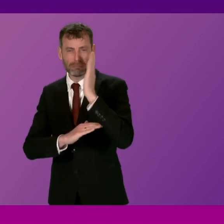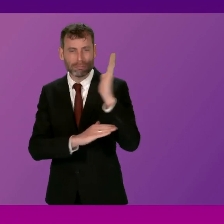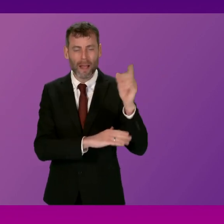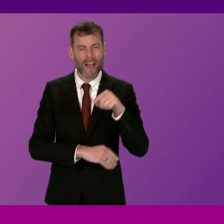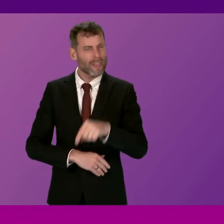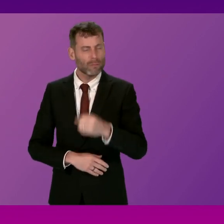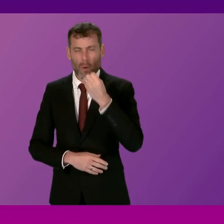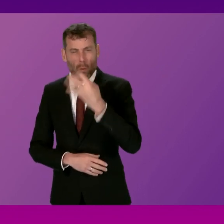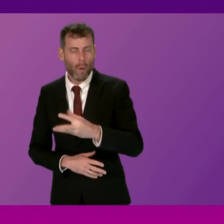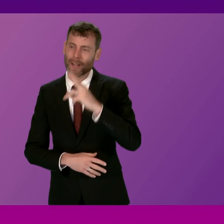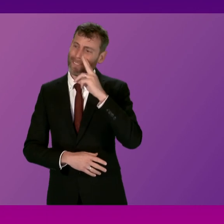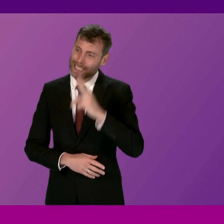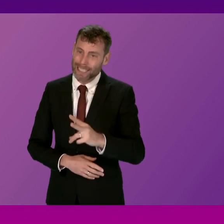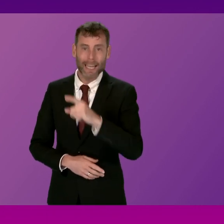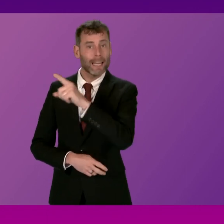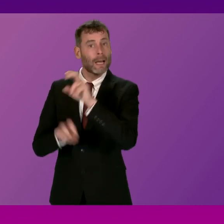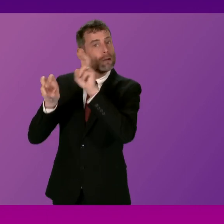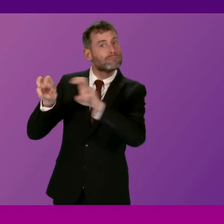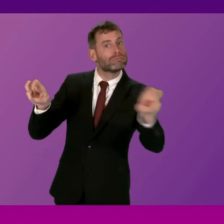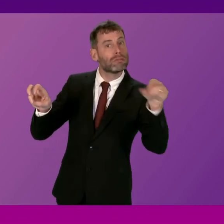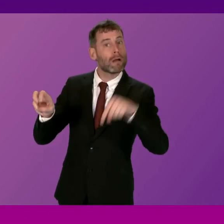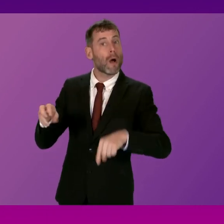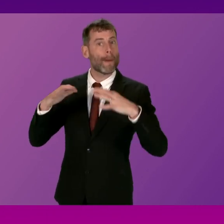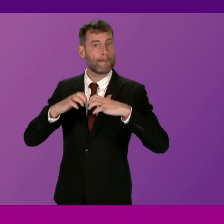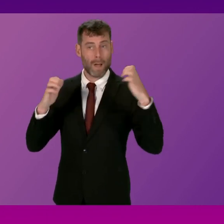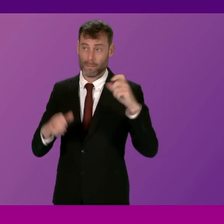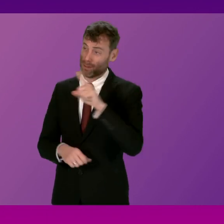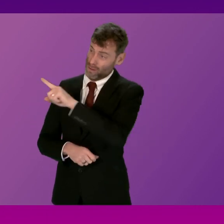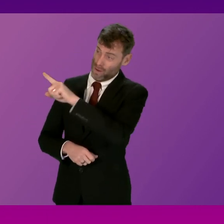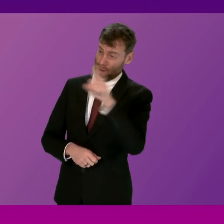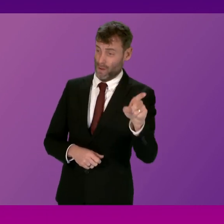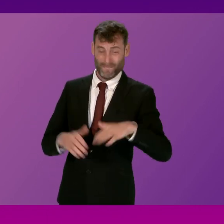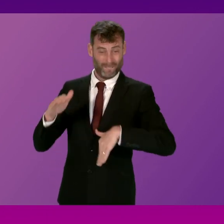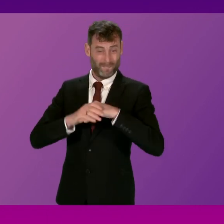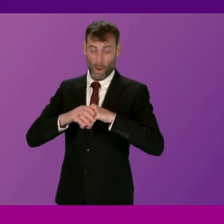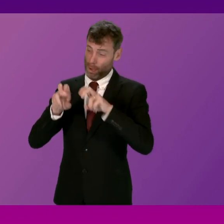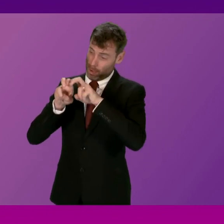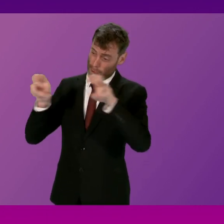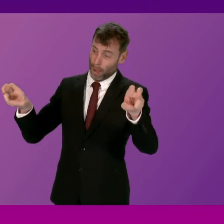with disabled people and their organisations and allies, with many more joining in online.